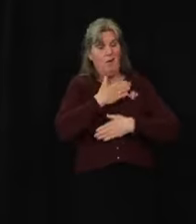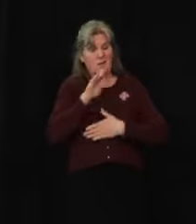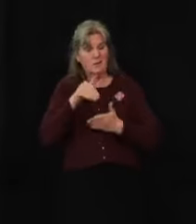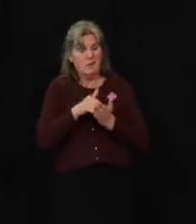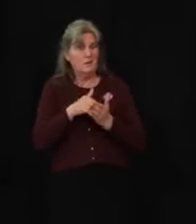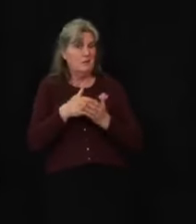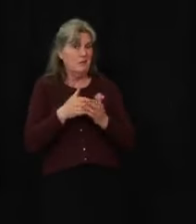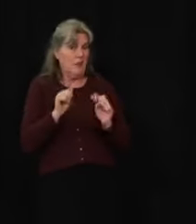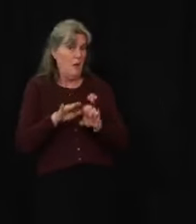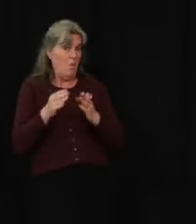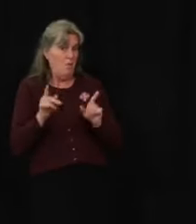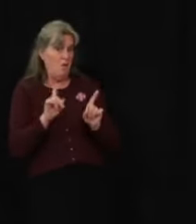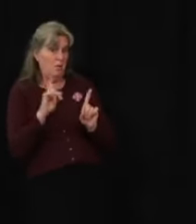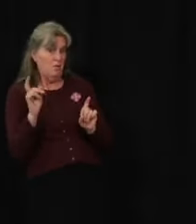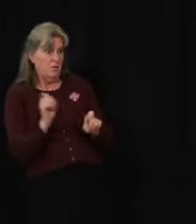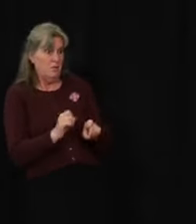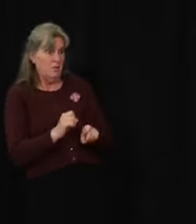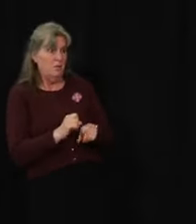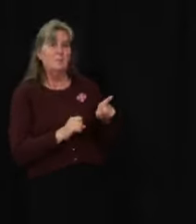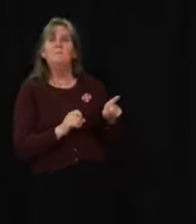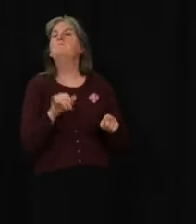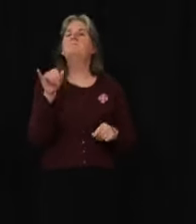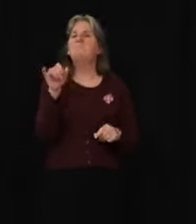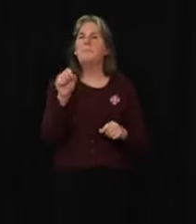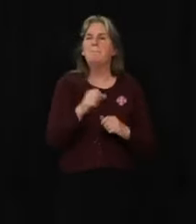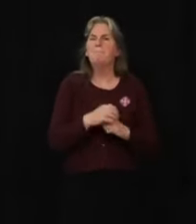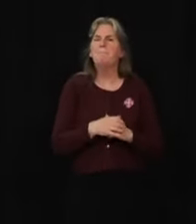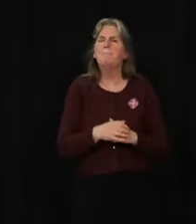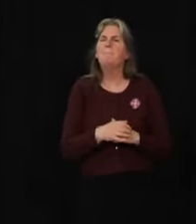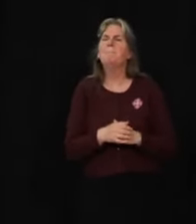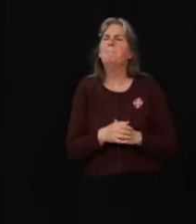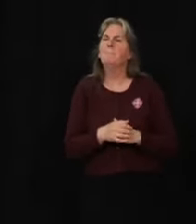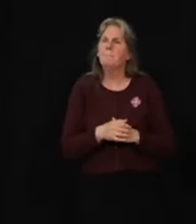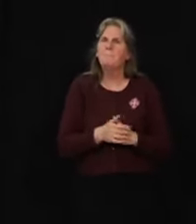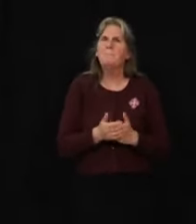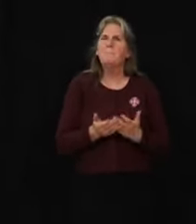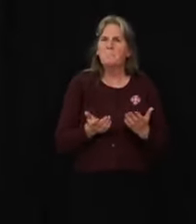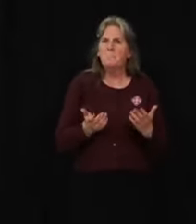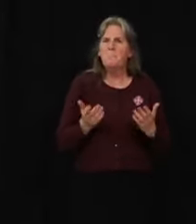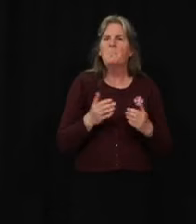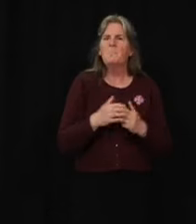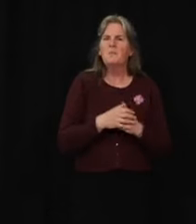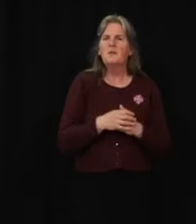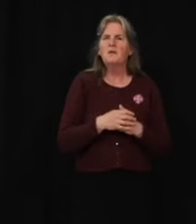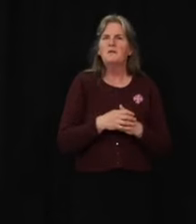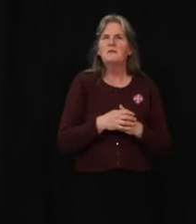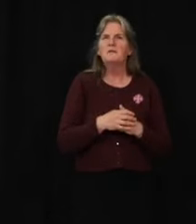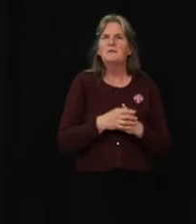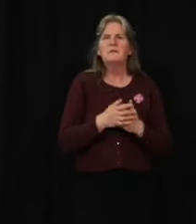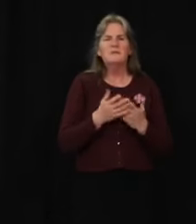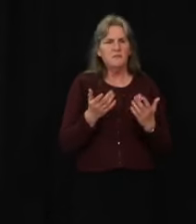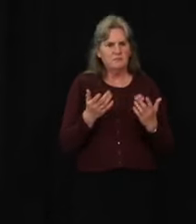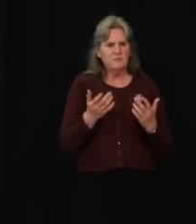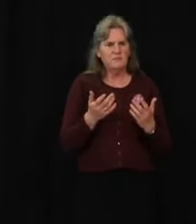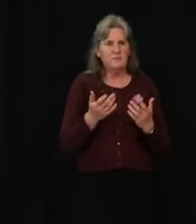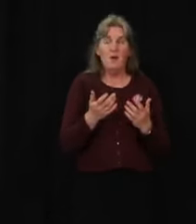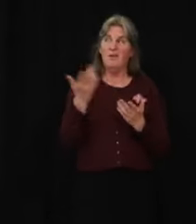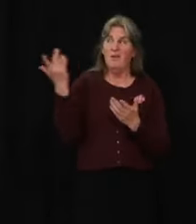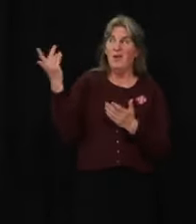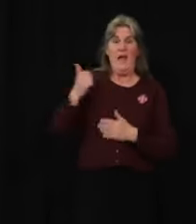at this and not really be able to figure it out and decide to do what they want? Well, the great news is we